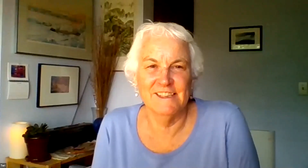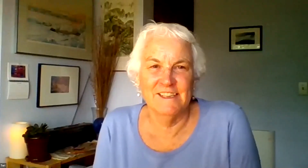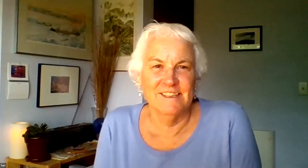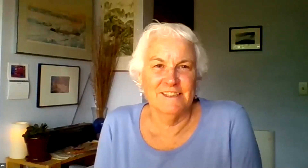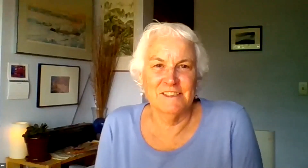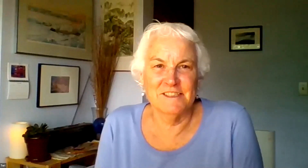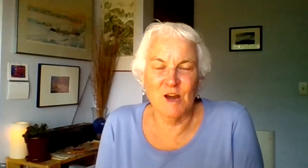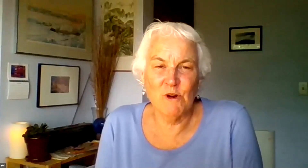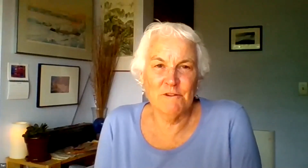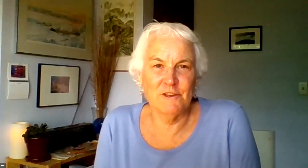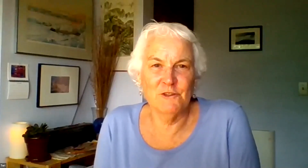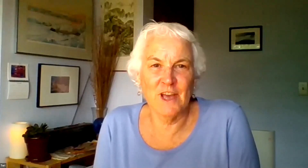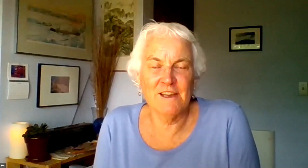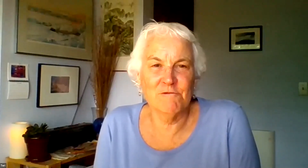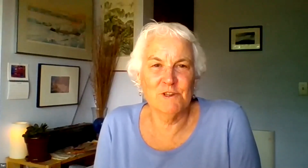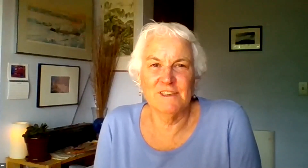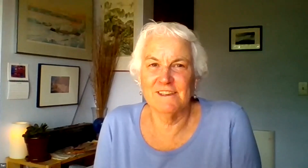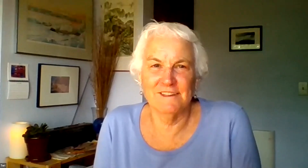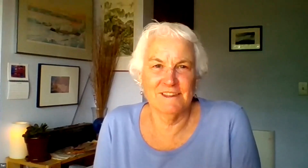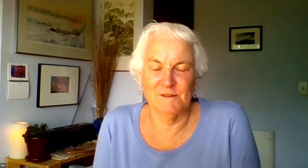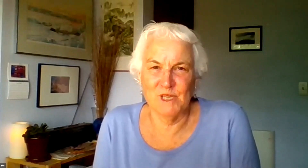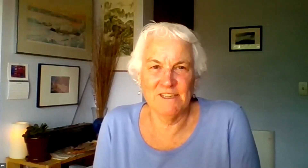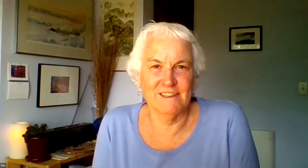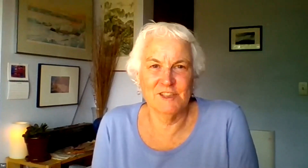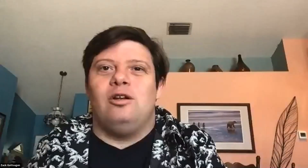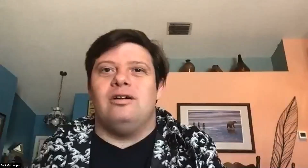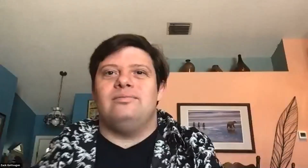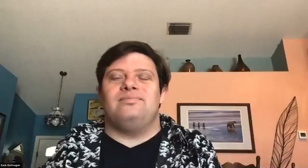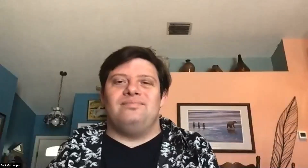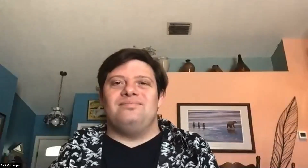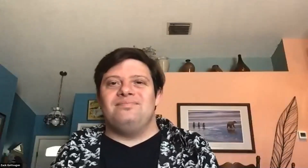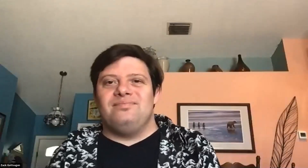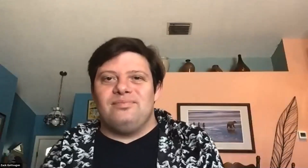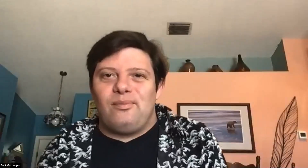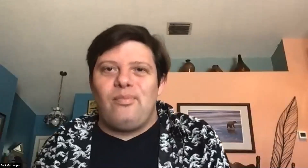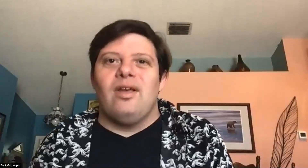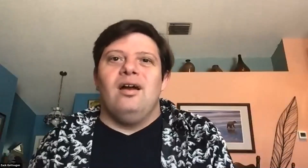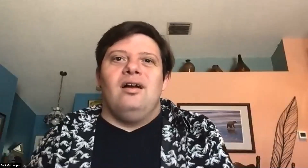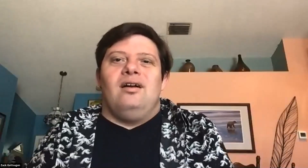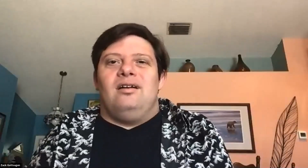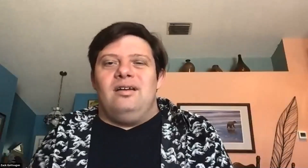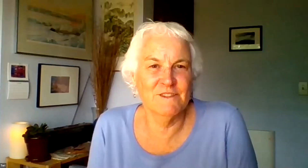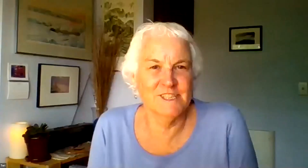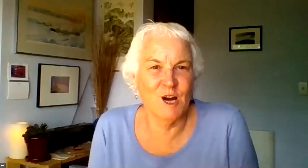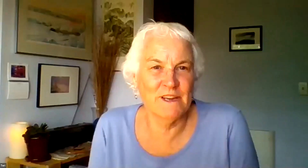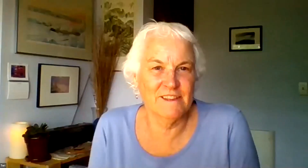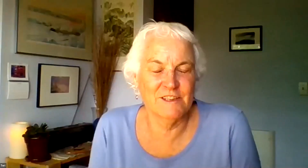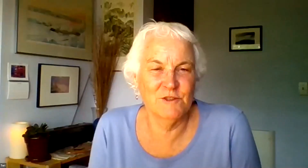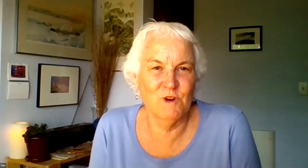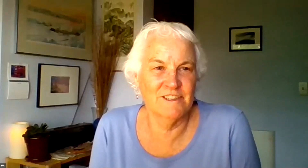sounds good. I wonder if Zack would want to do another rap for us. Should we pick a couple of topics? Does that work for you,